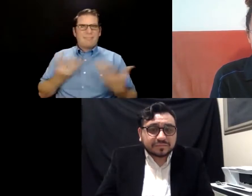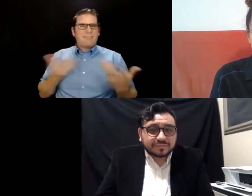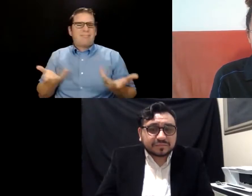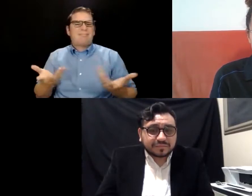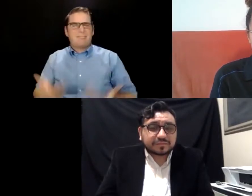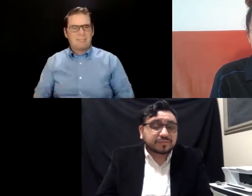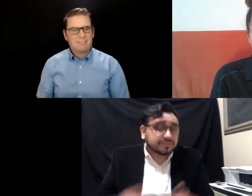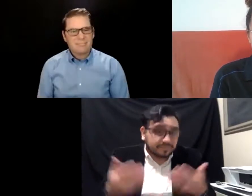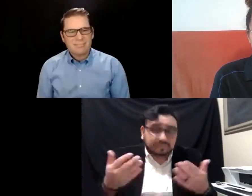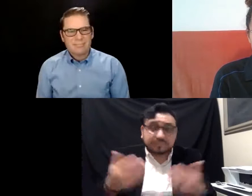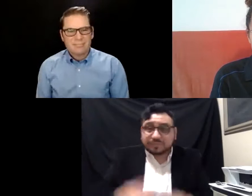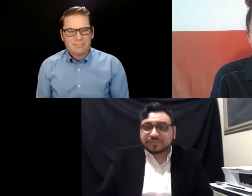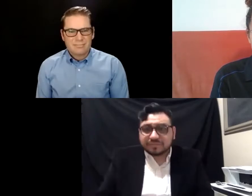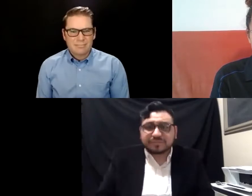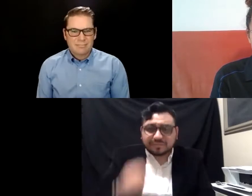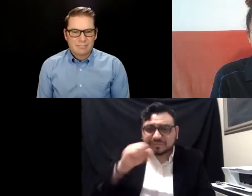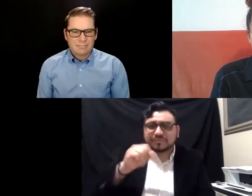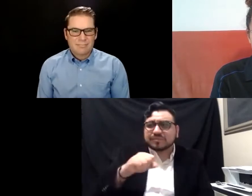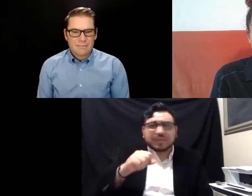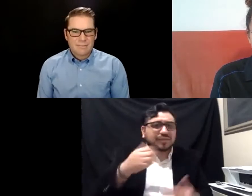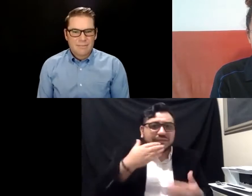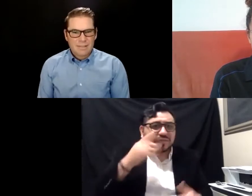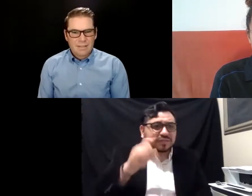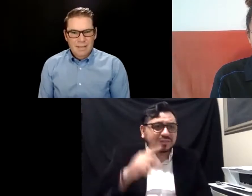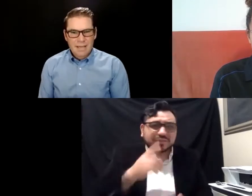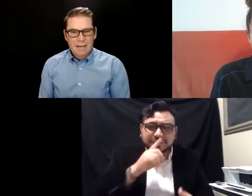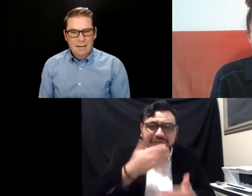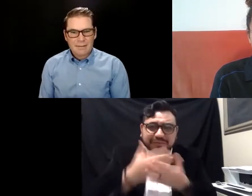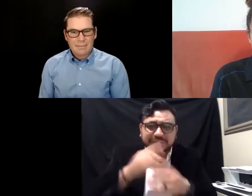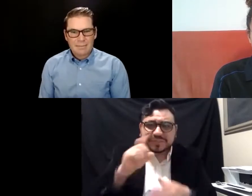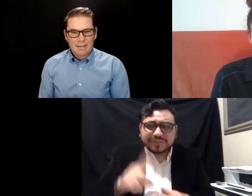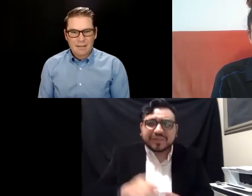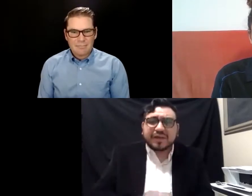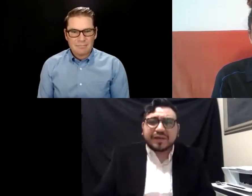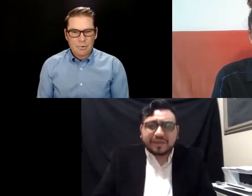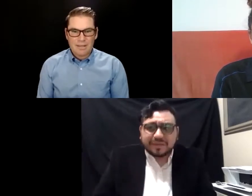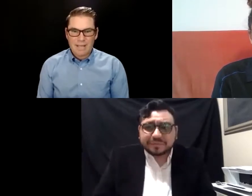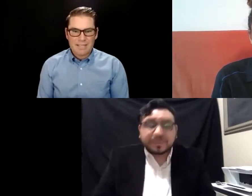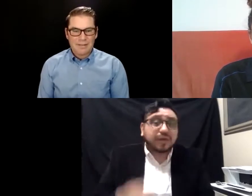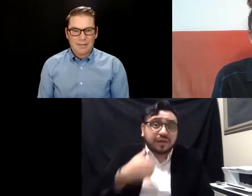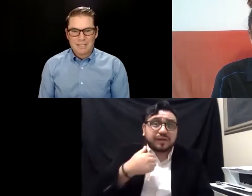Yeah, um boy, that is a good question.